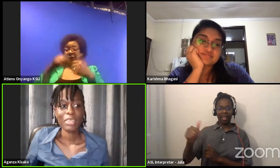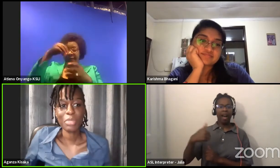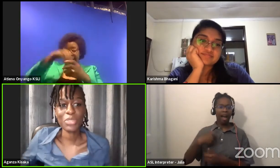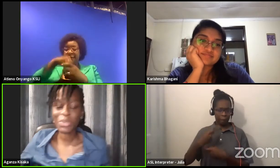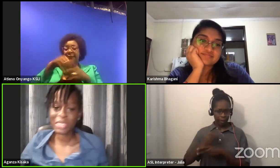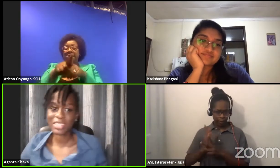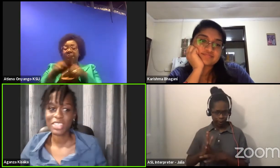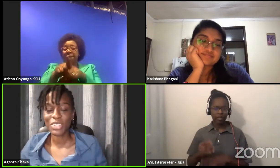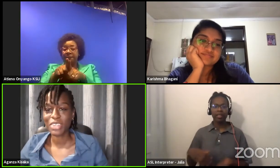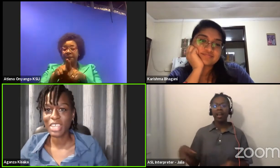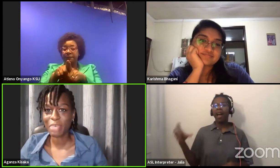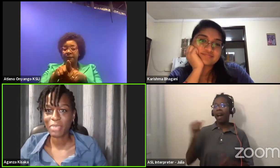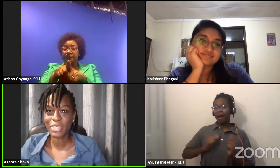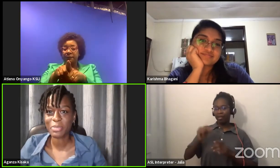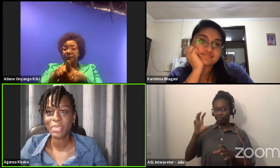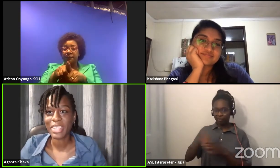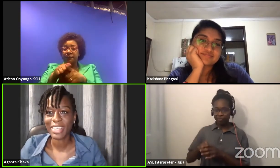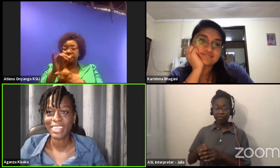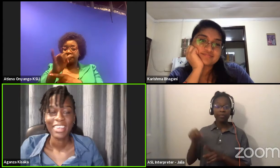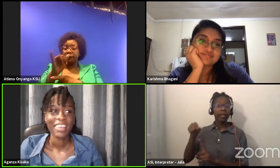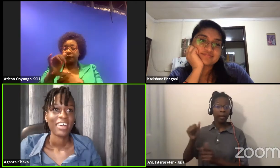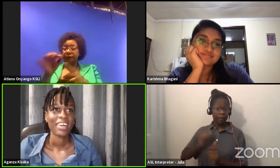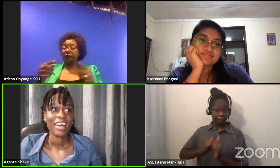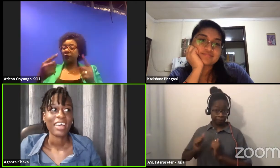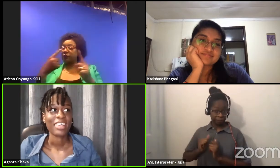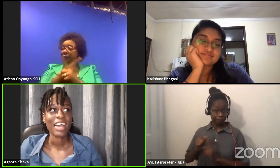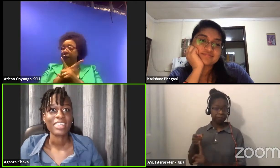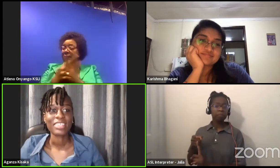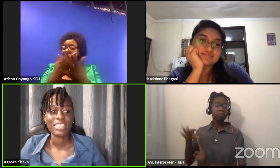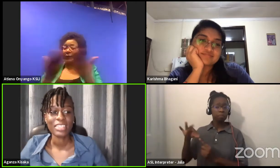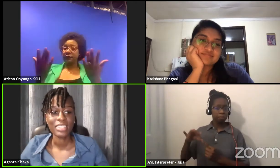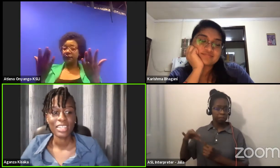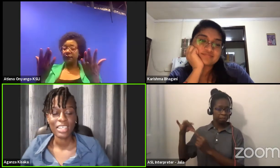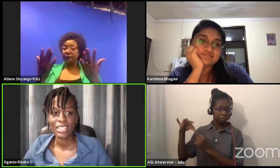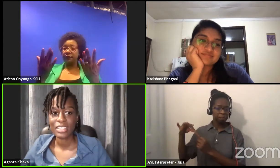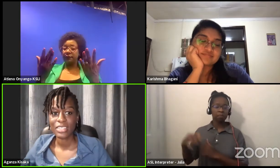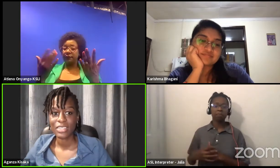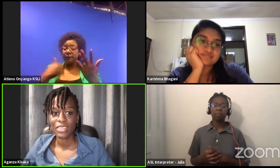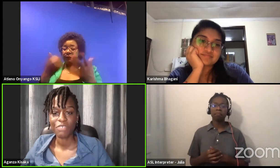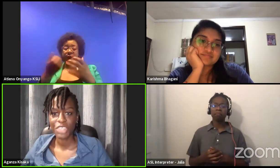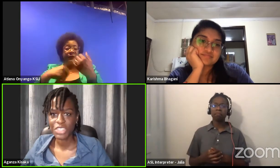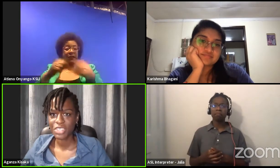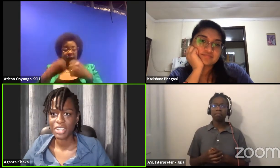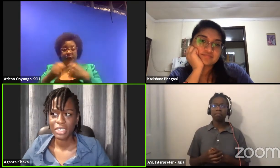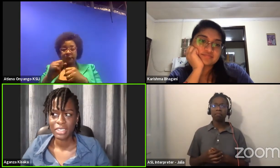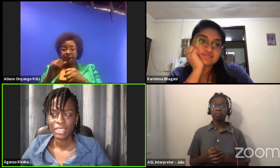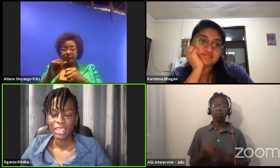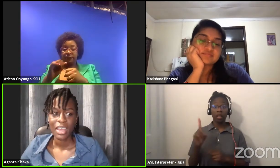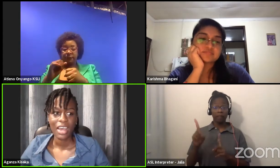The Betrothal was such a unique piece to be in. I had acted in it the first year